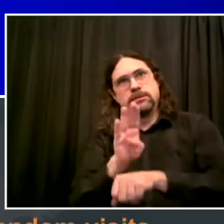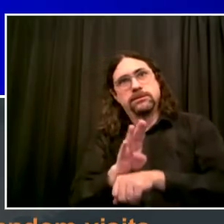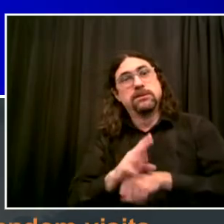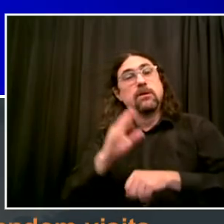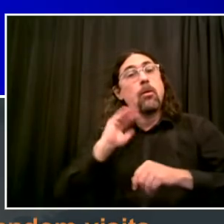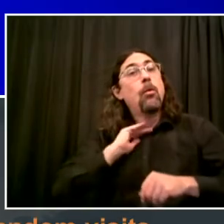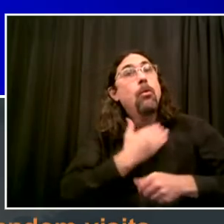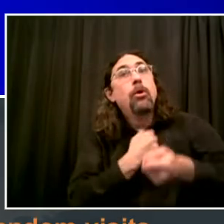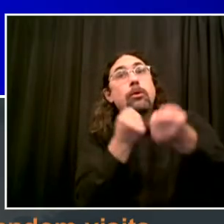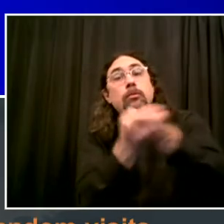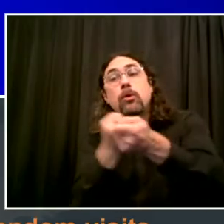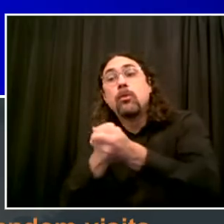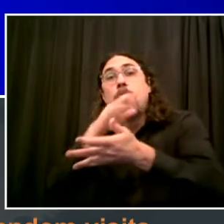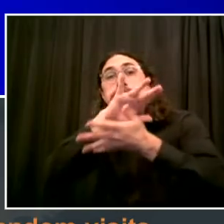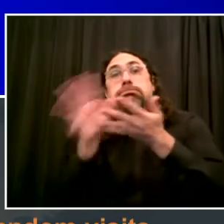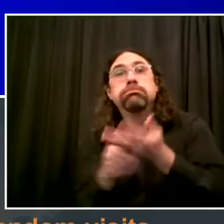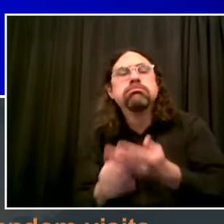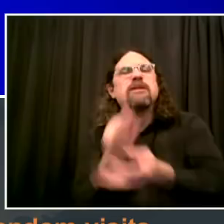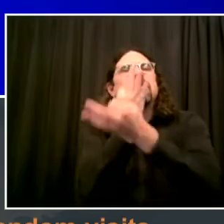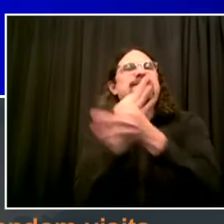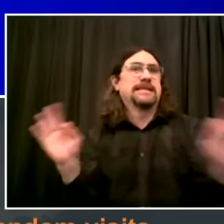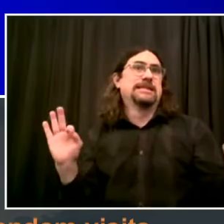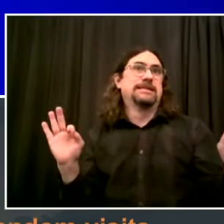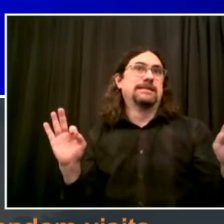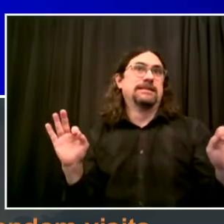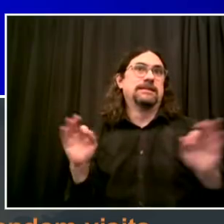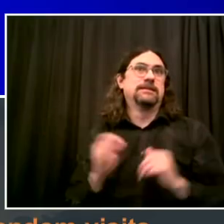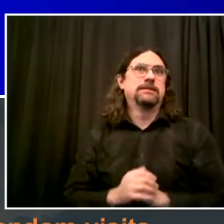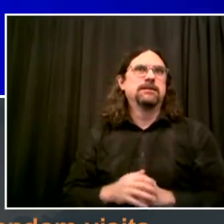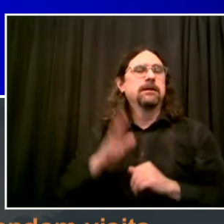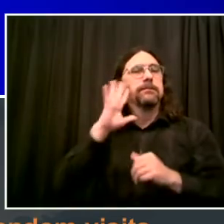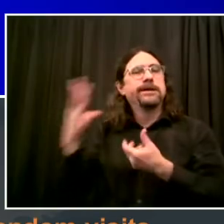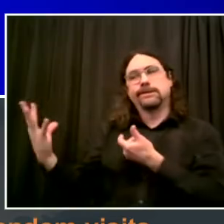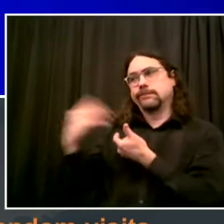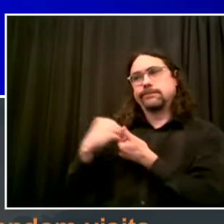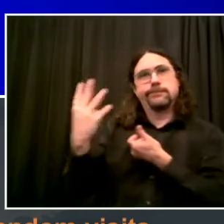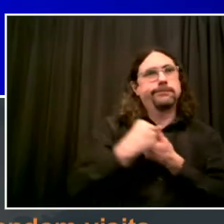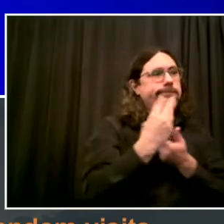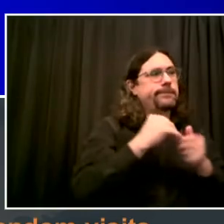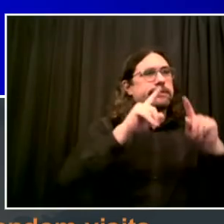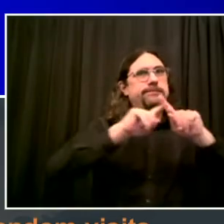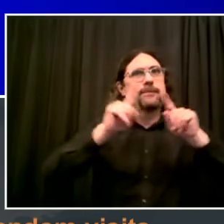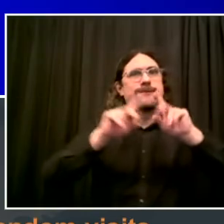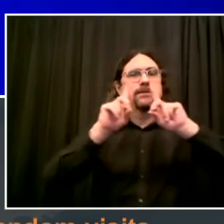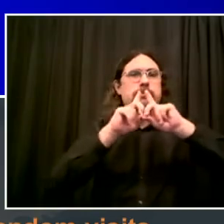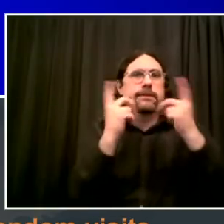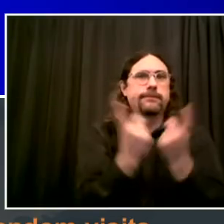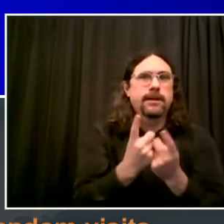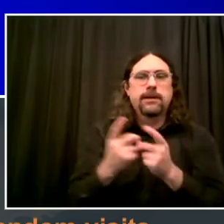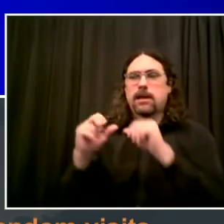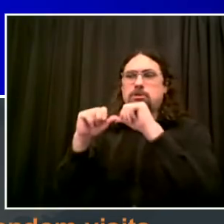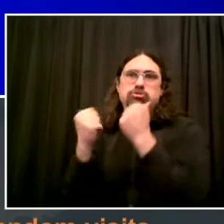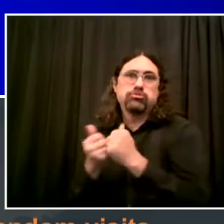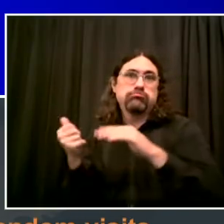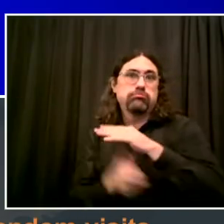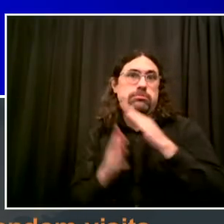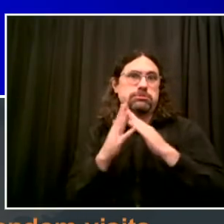IT WILL MCOE FOR